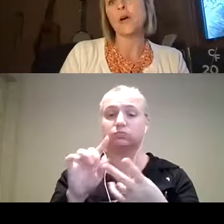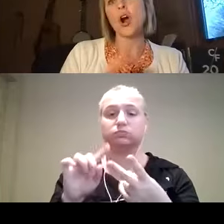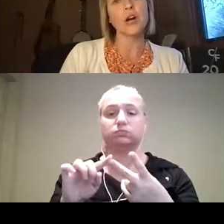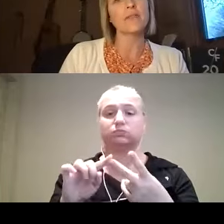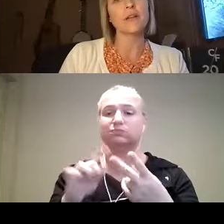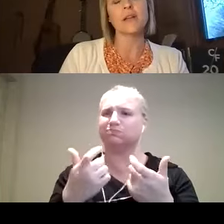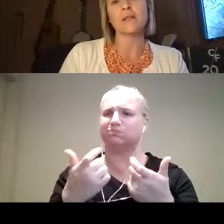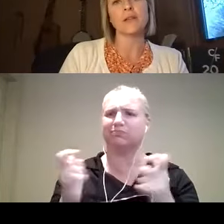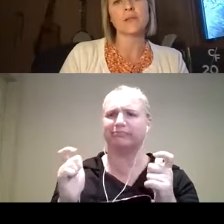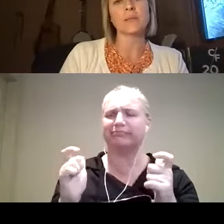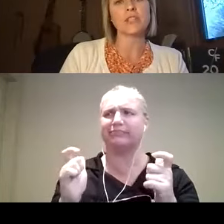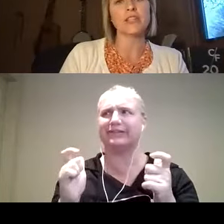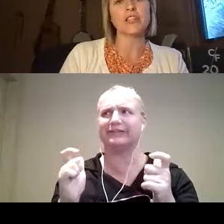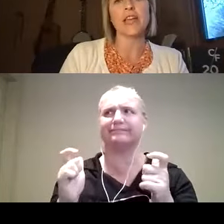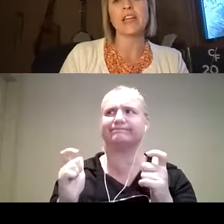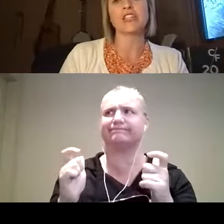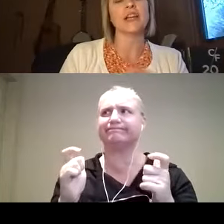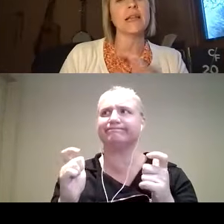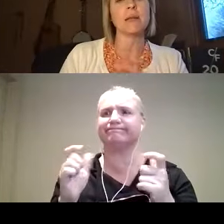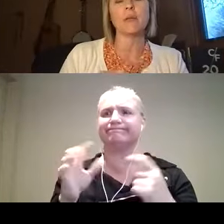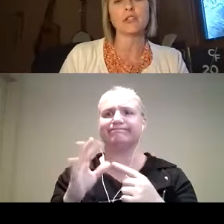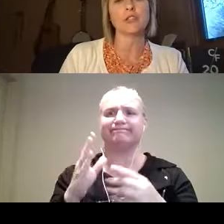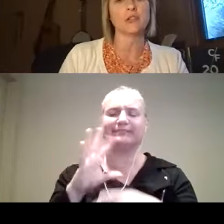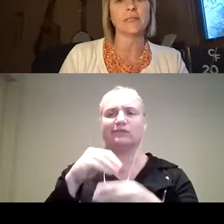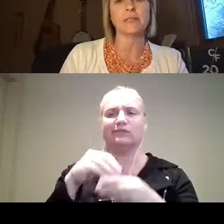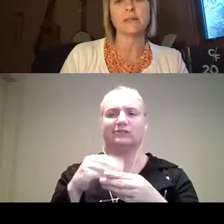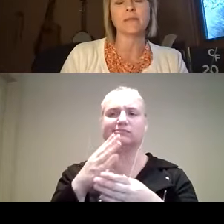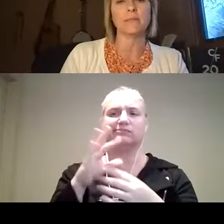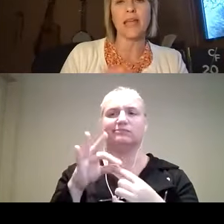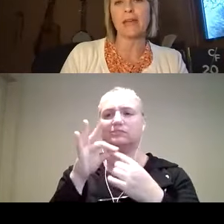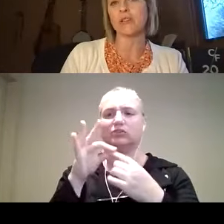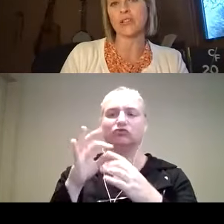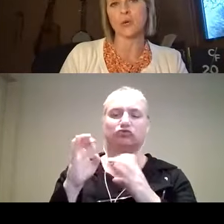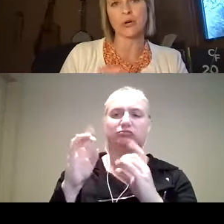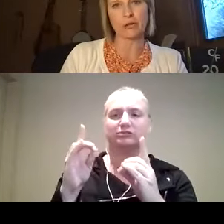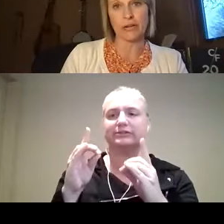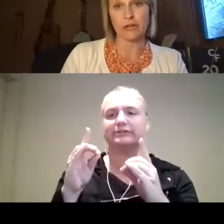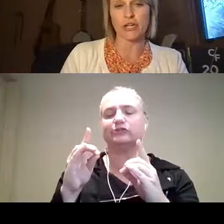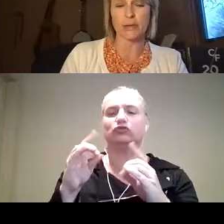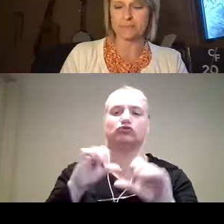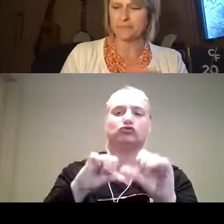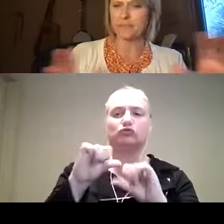part of the special education, emotional behavior disorder literature